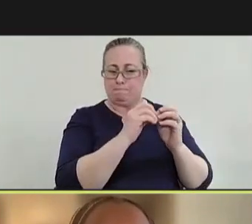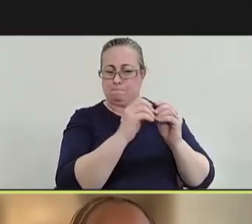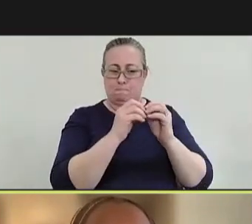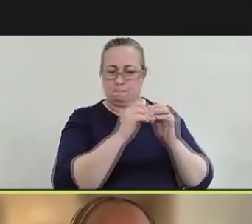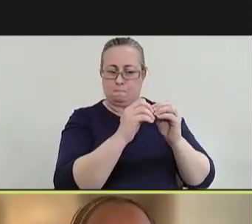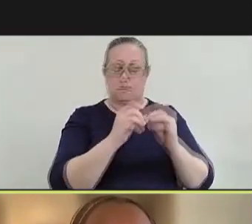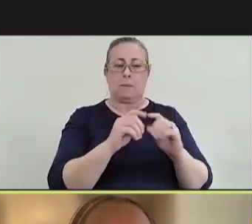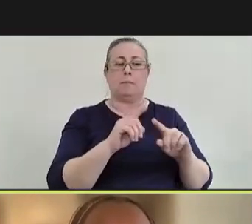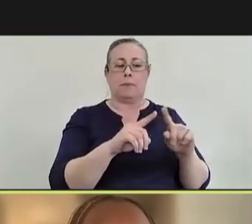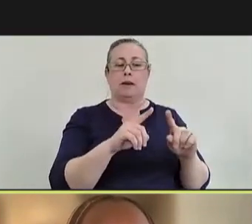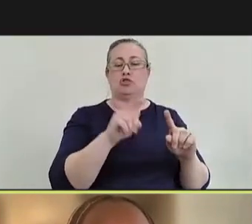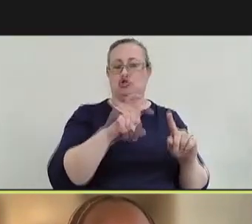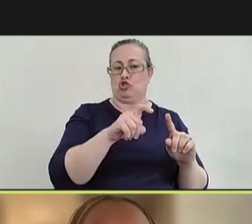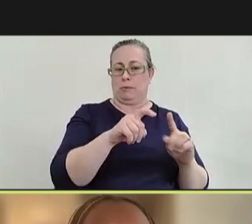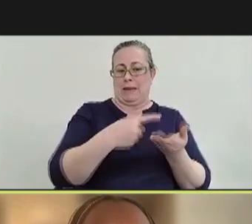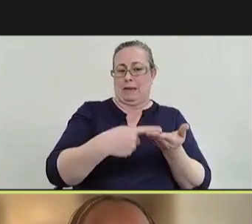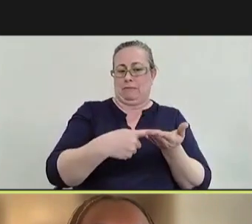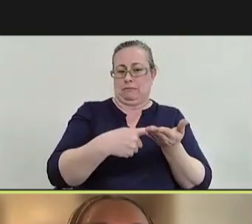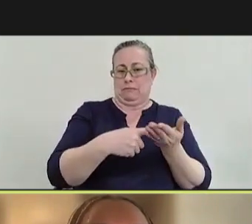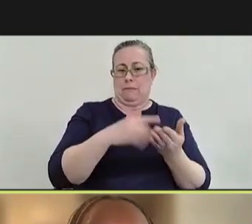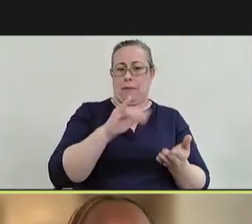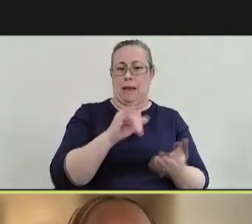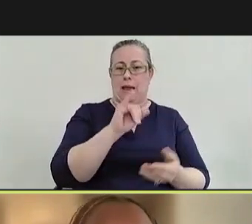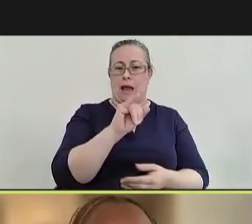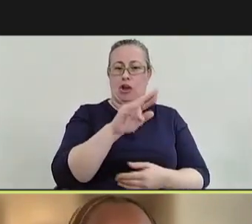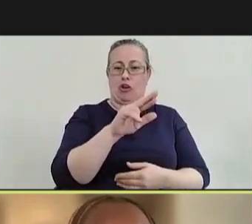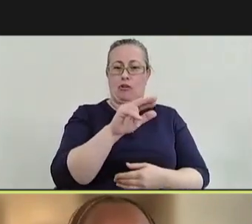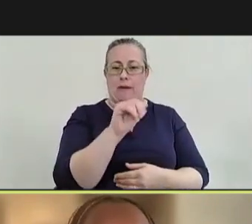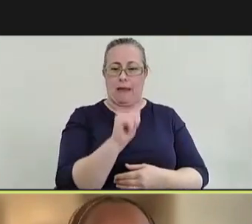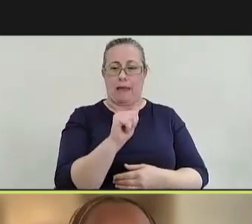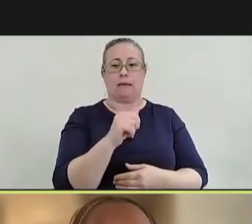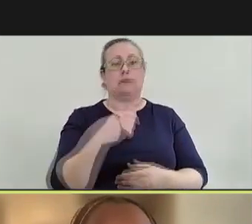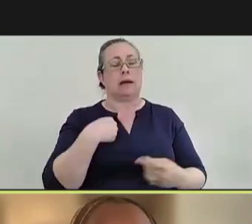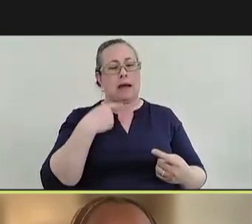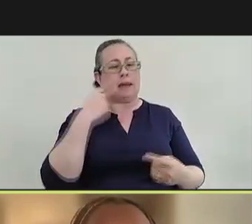by the IRA at this point. So there should be full coverage for that without cost sharing.